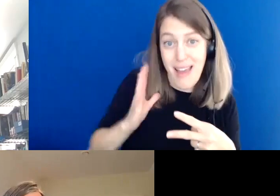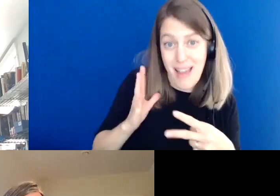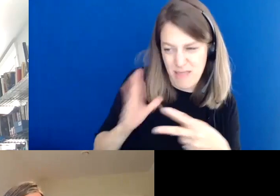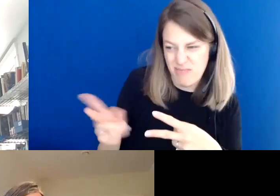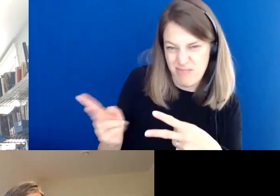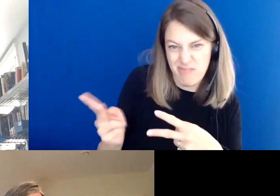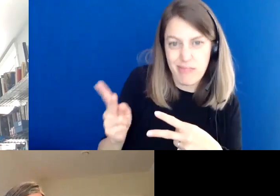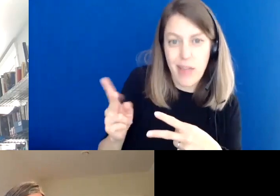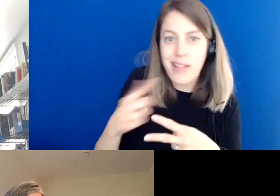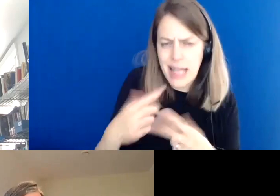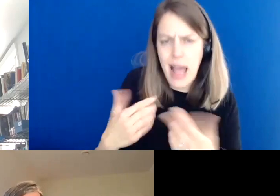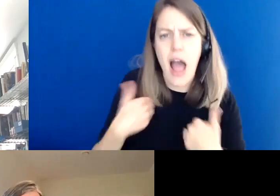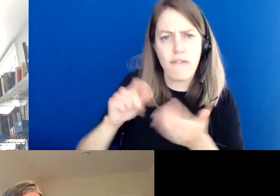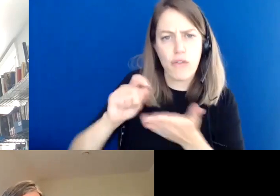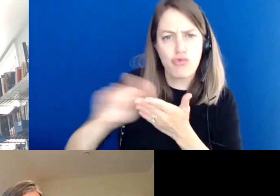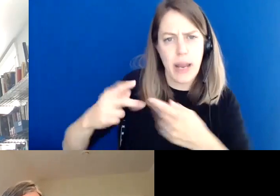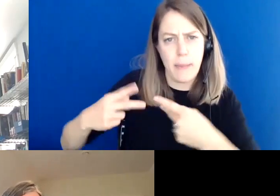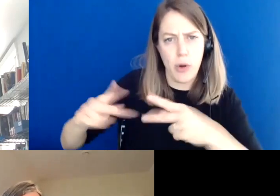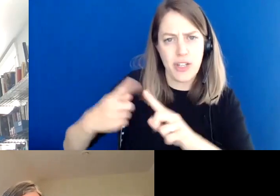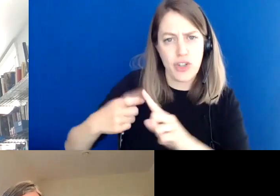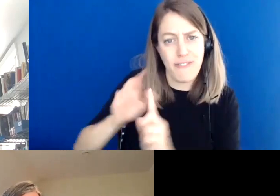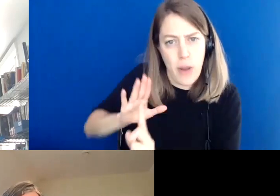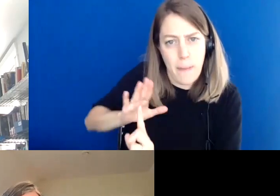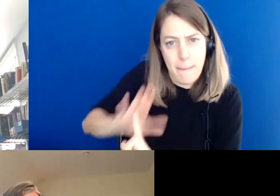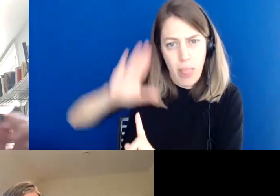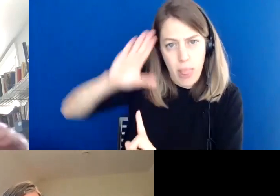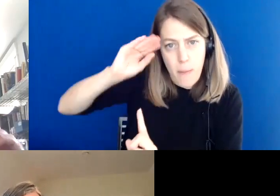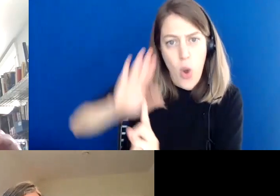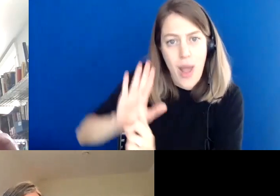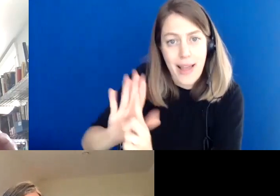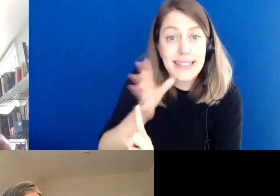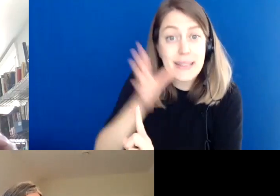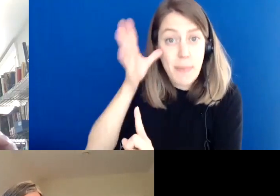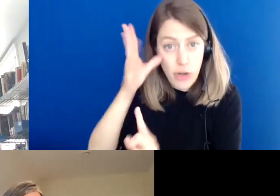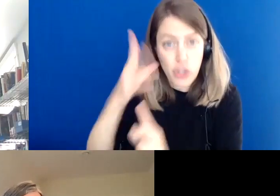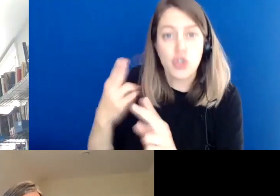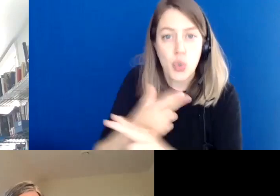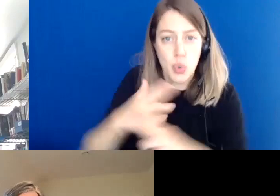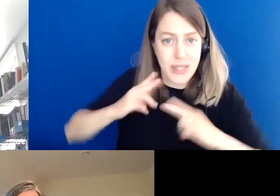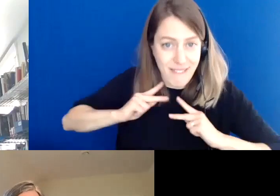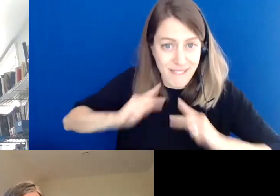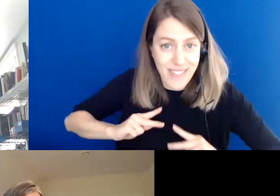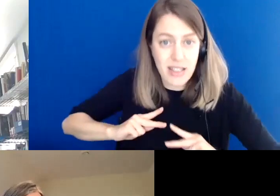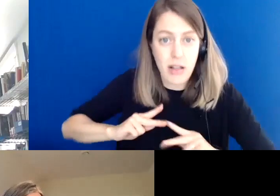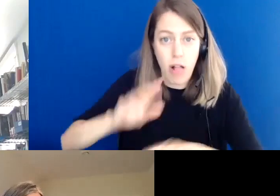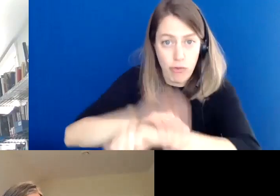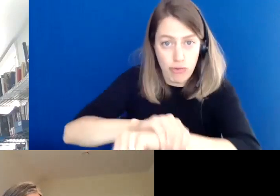these children to use physical restraints and slaps. They then showed us two typewritten letters